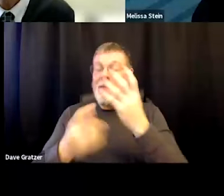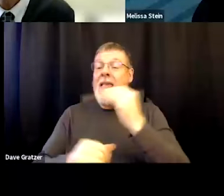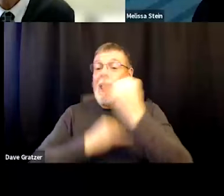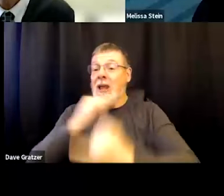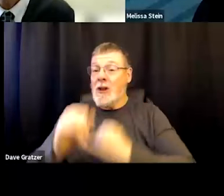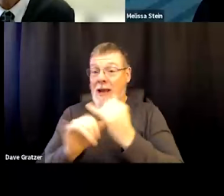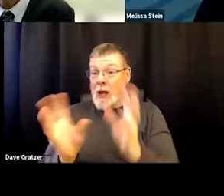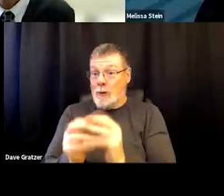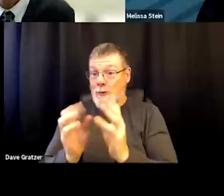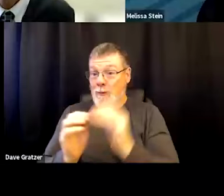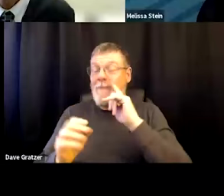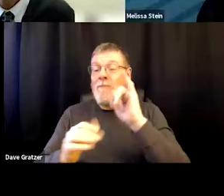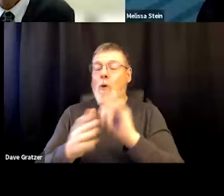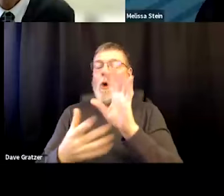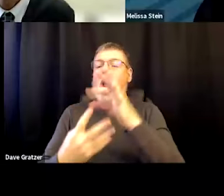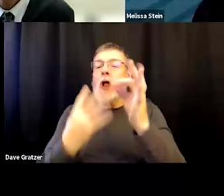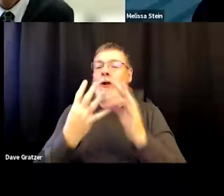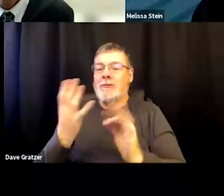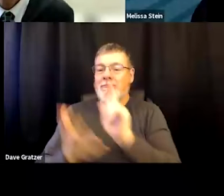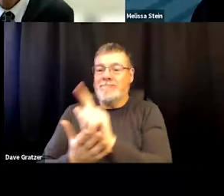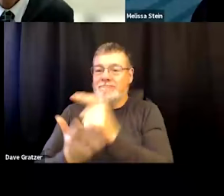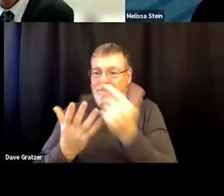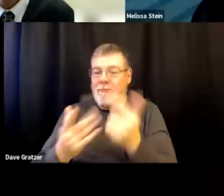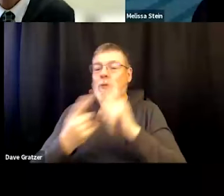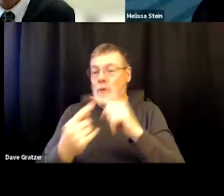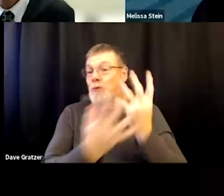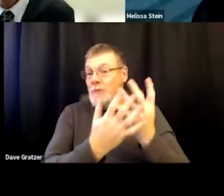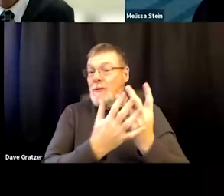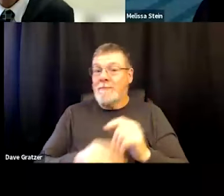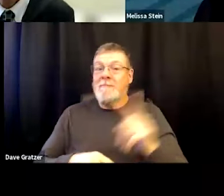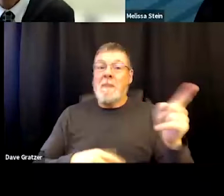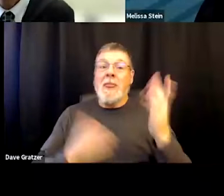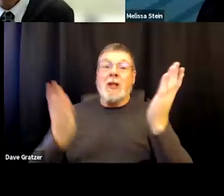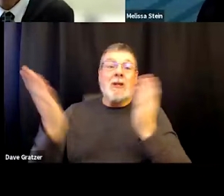for Alternatives to Incarceration. Dr. Peters served for four years on the Board of Directors